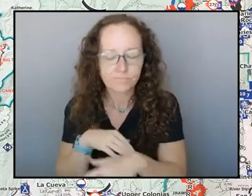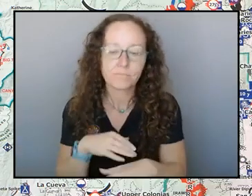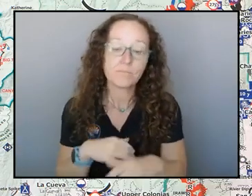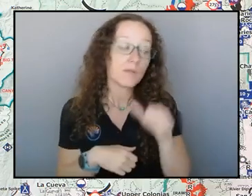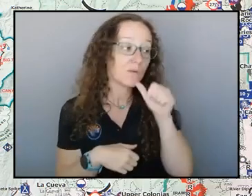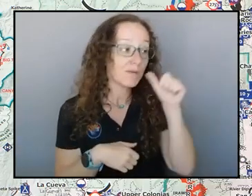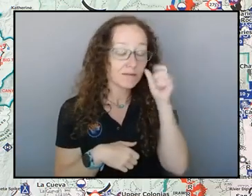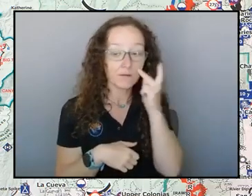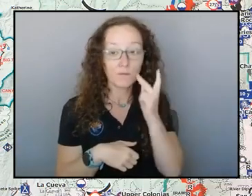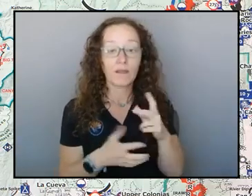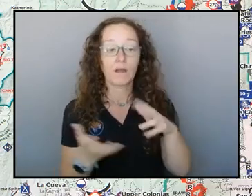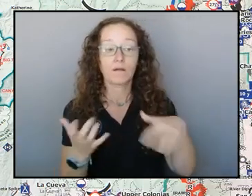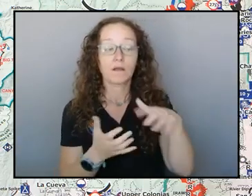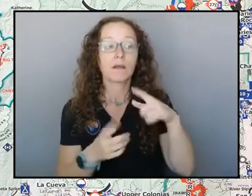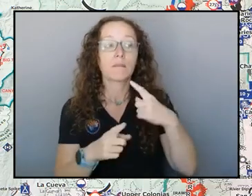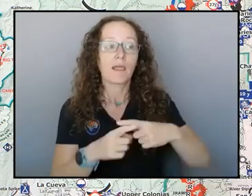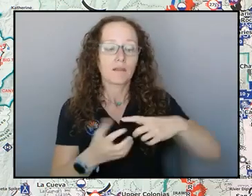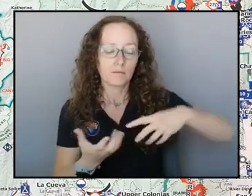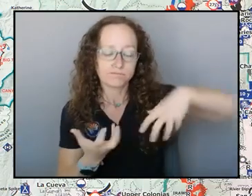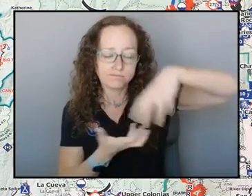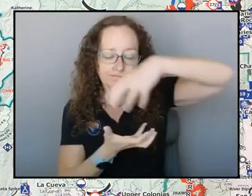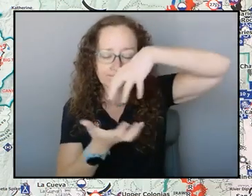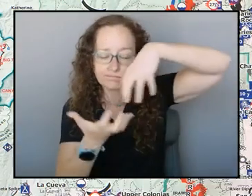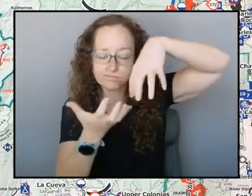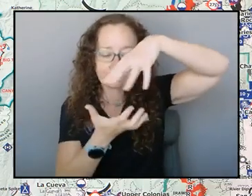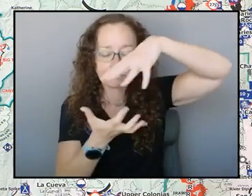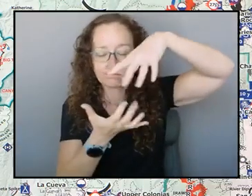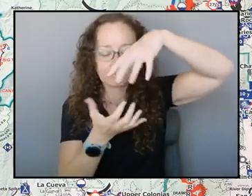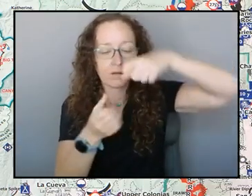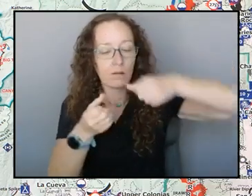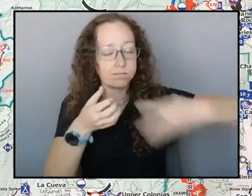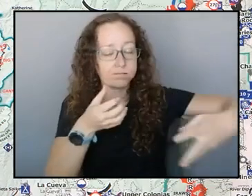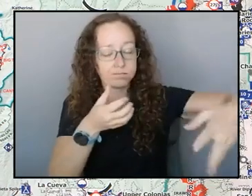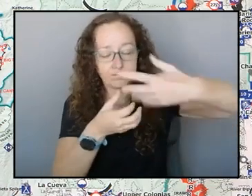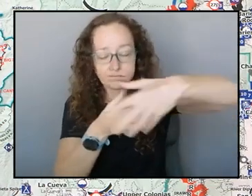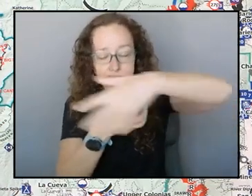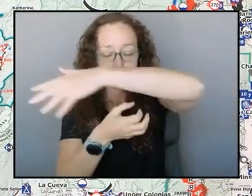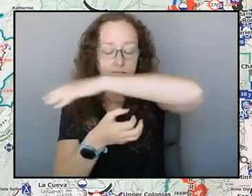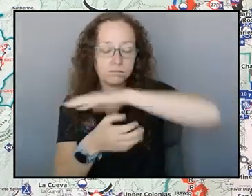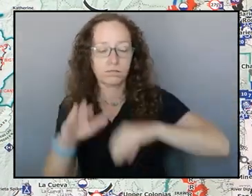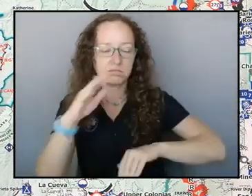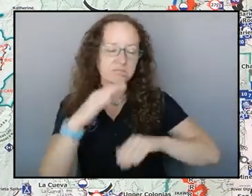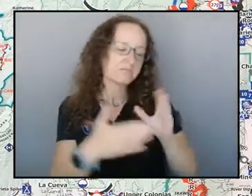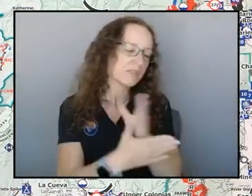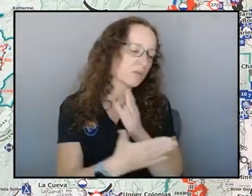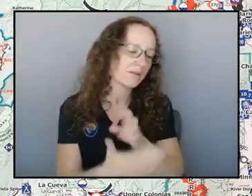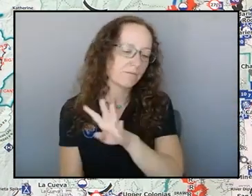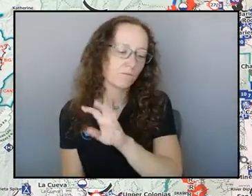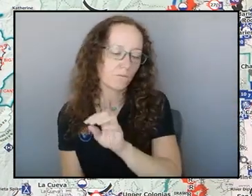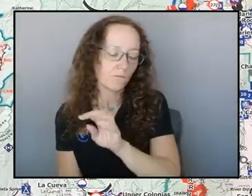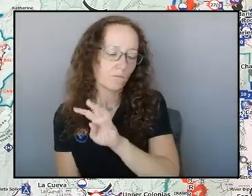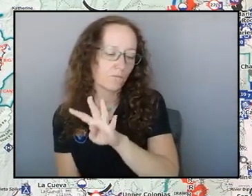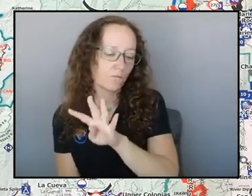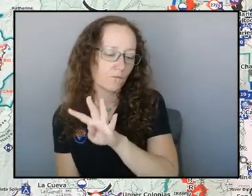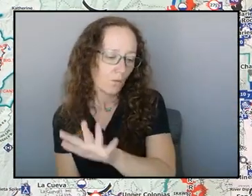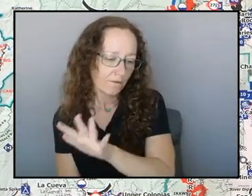outflow winds ranging between 45 and 50 miles an hour and we also saw a whole bunch of lightning now the majority of